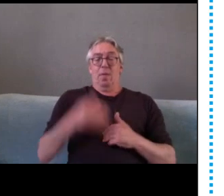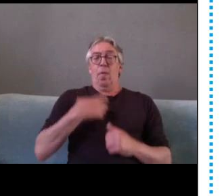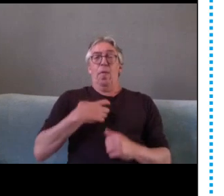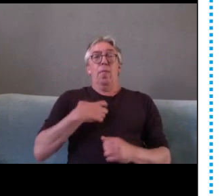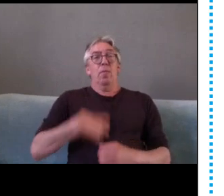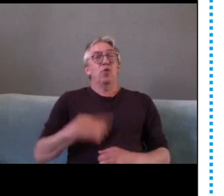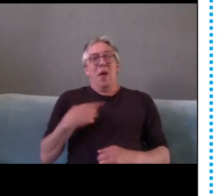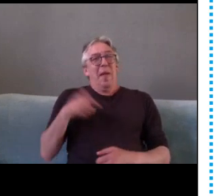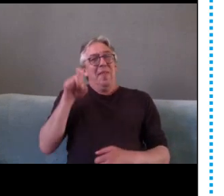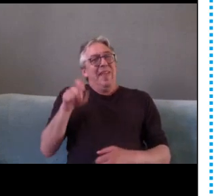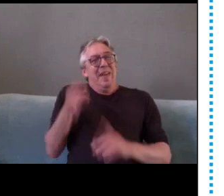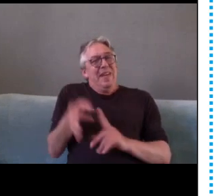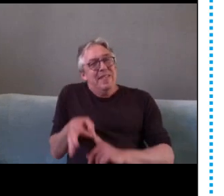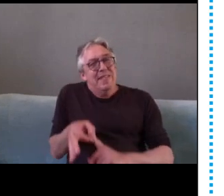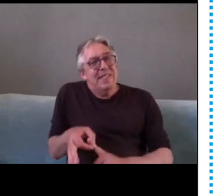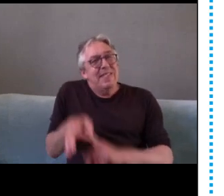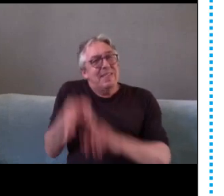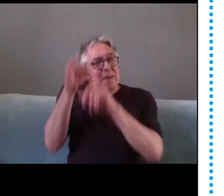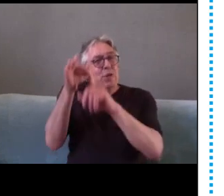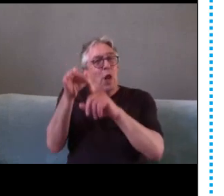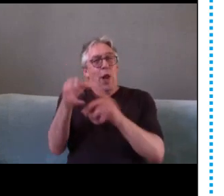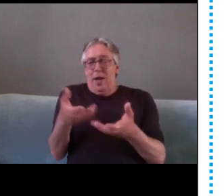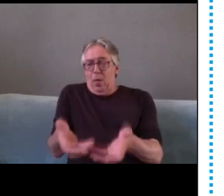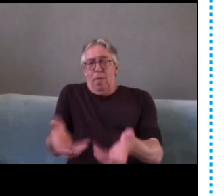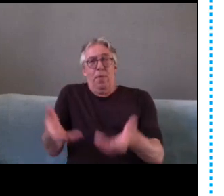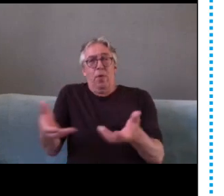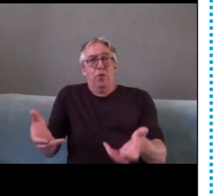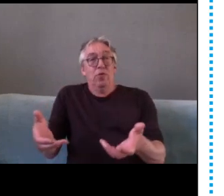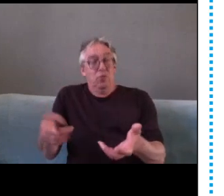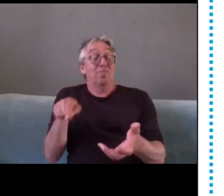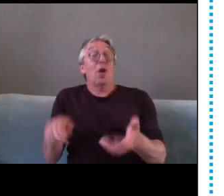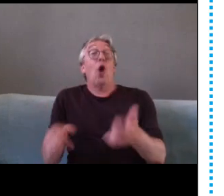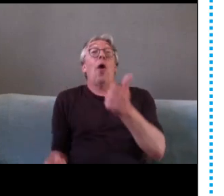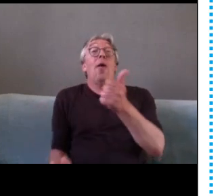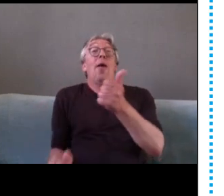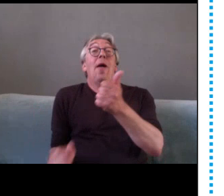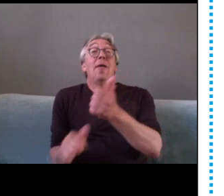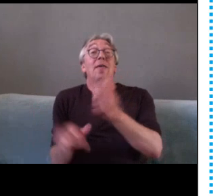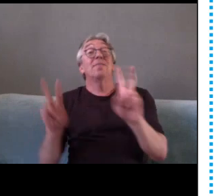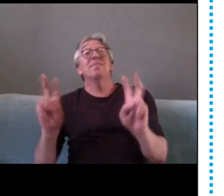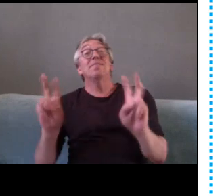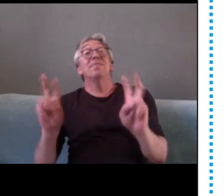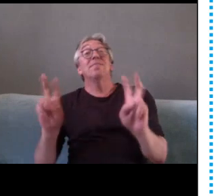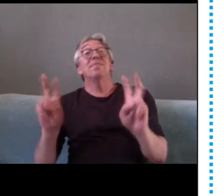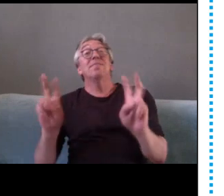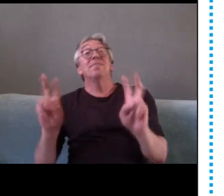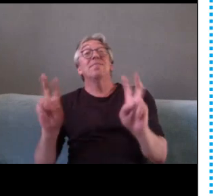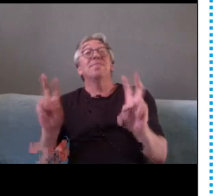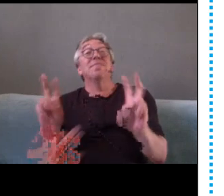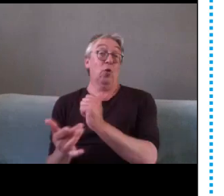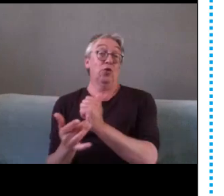for persons with disabilities meaning assistive technologies such as augmented and alternative communication means